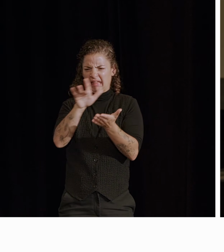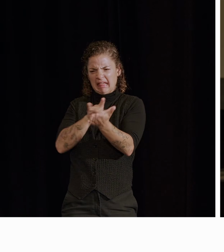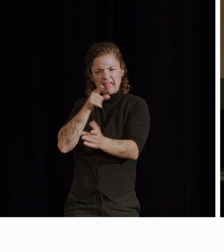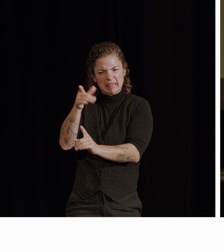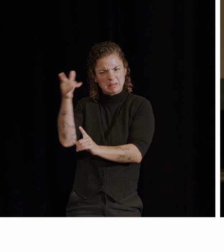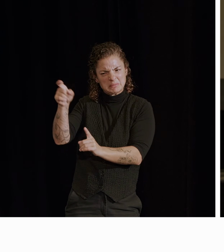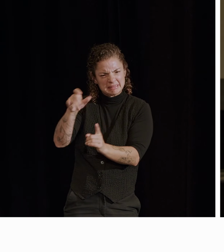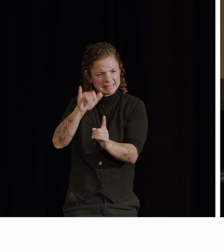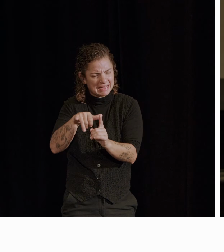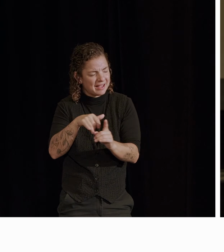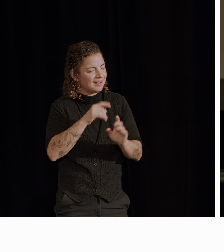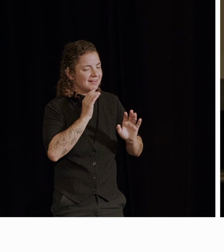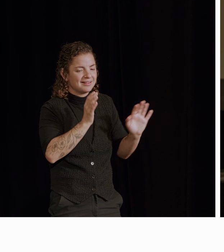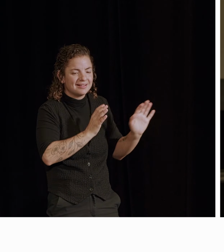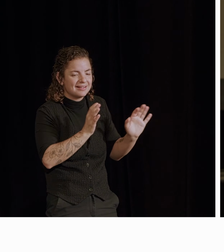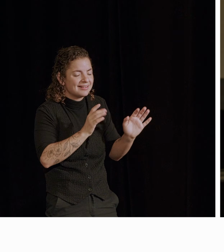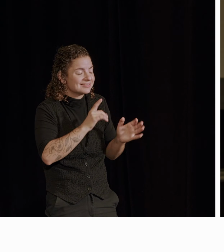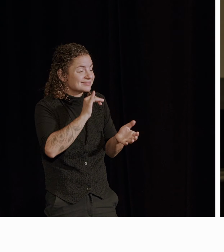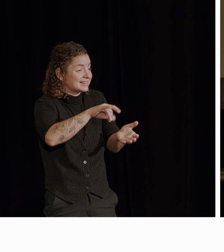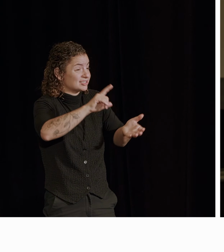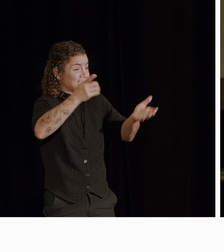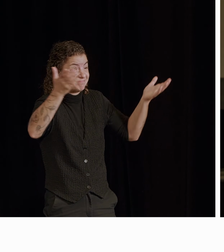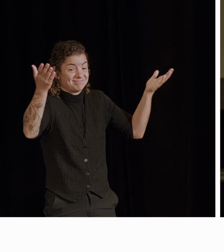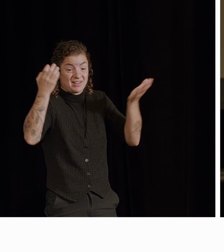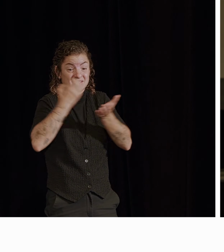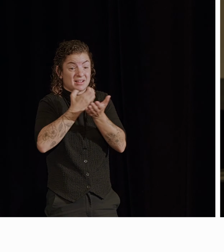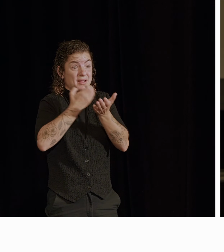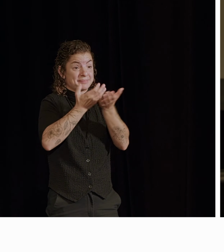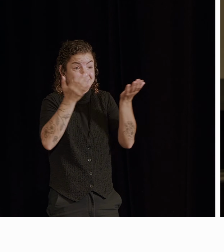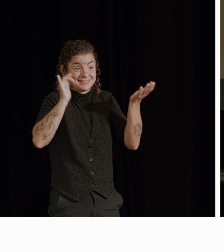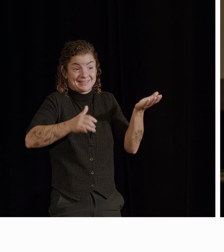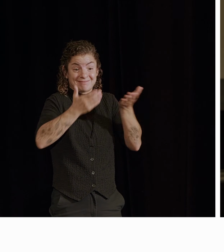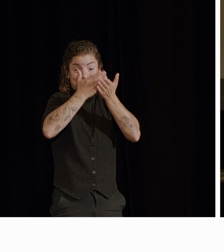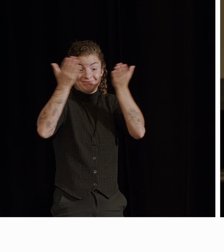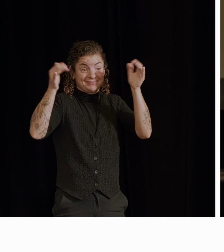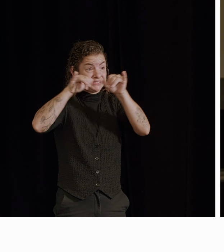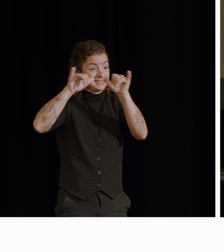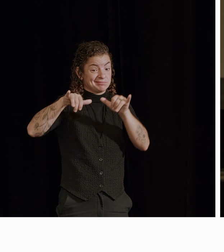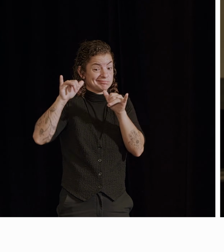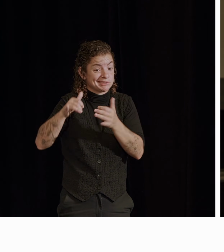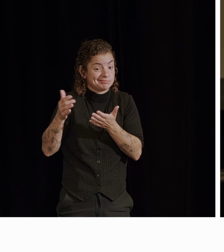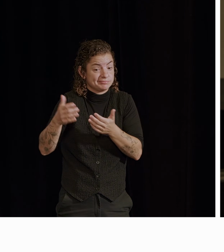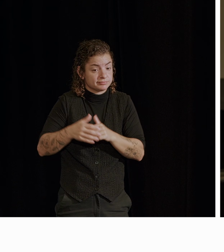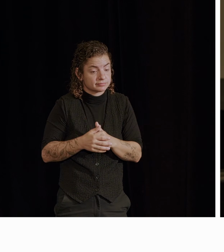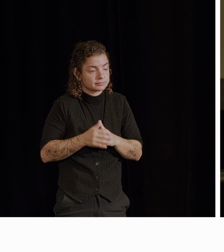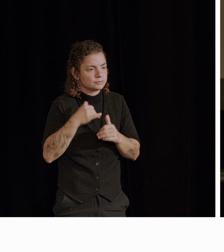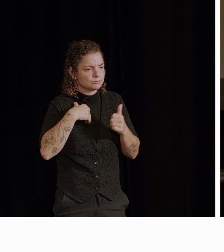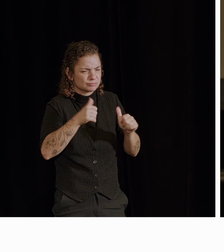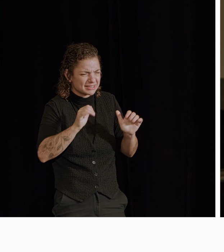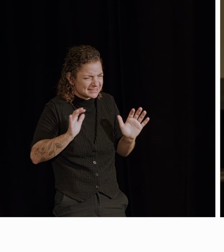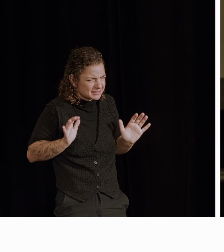economics of it. And so the beauty of taking the approach of pushing the industry to incorporating